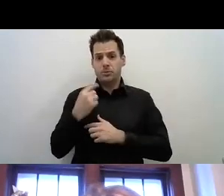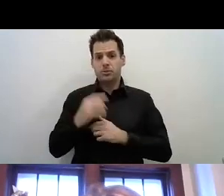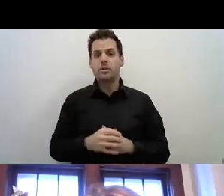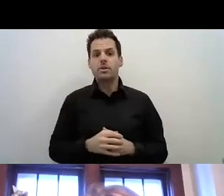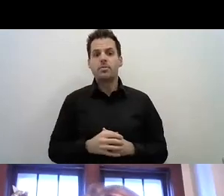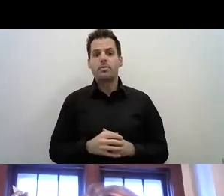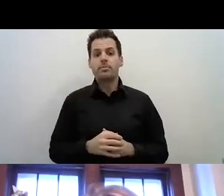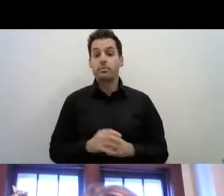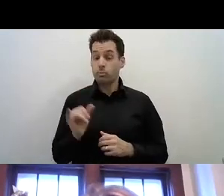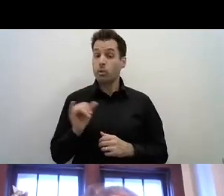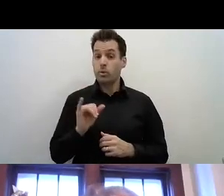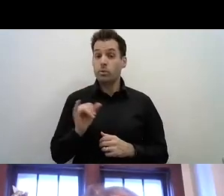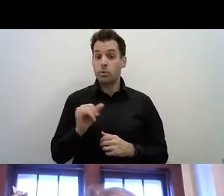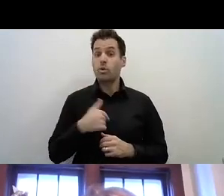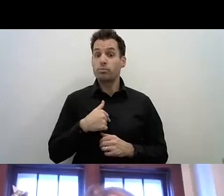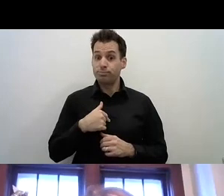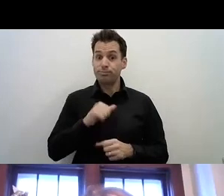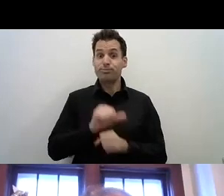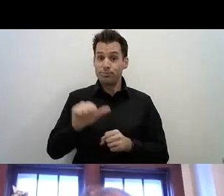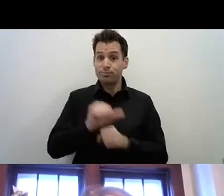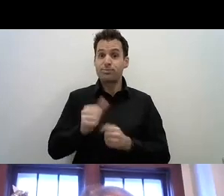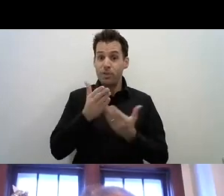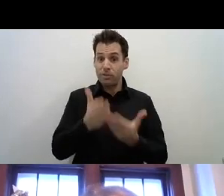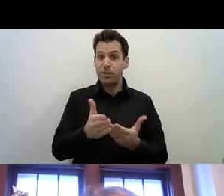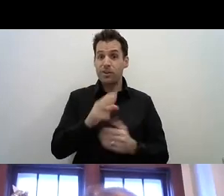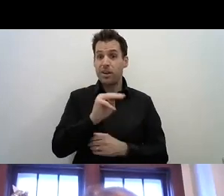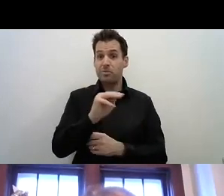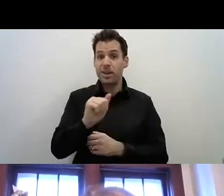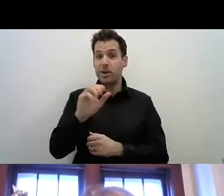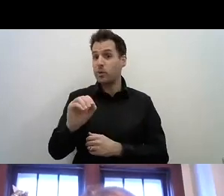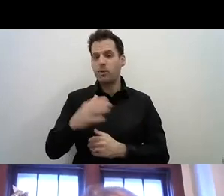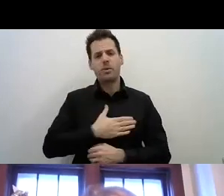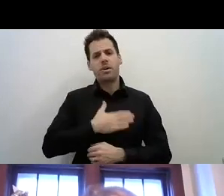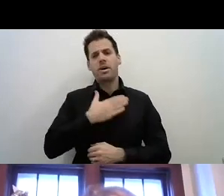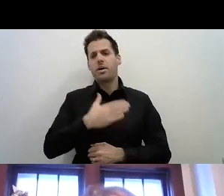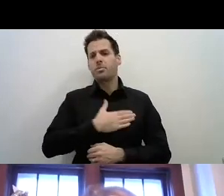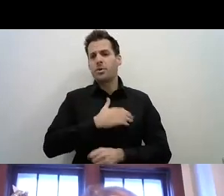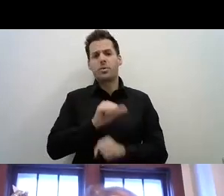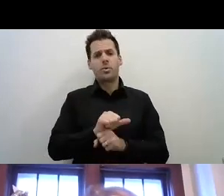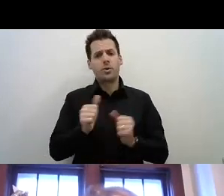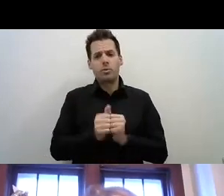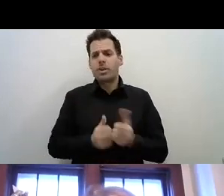i it's been a pleasure and a privilege to to work with with these staff and that they're